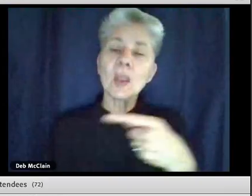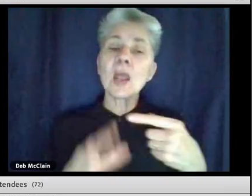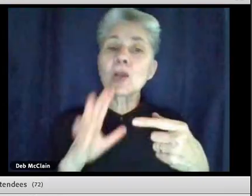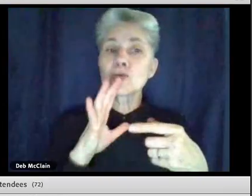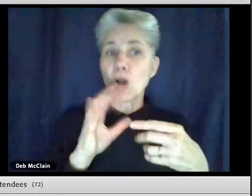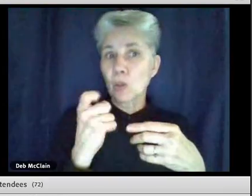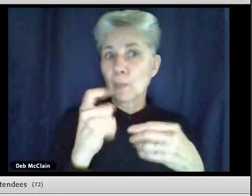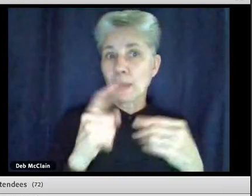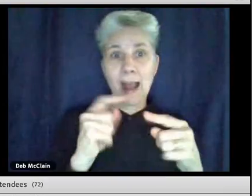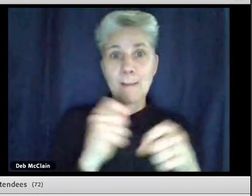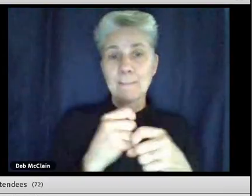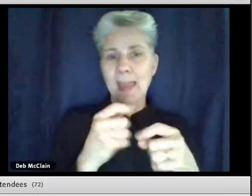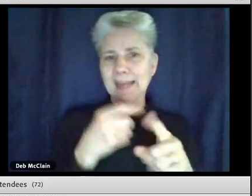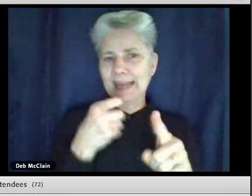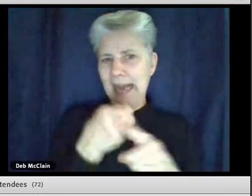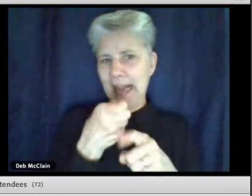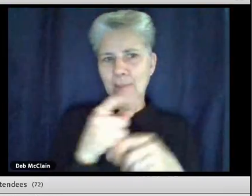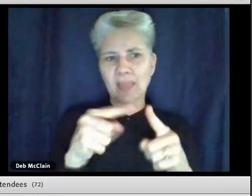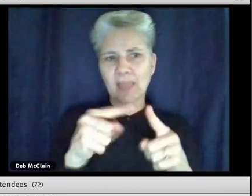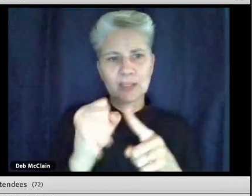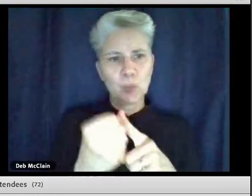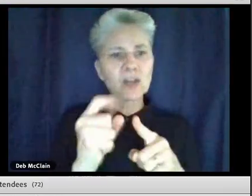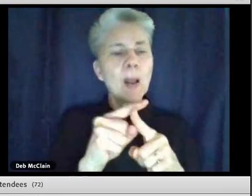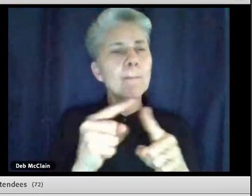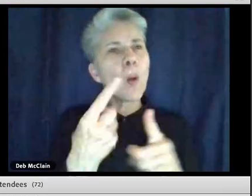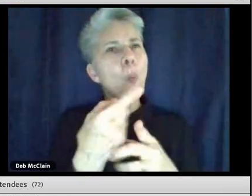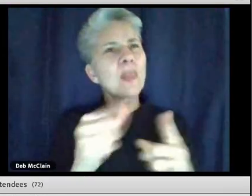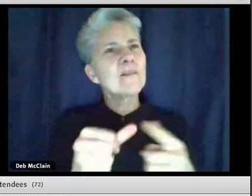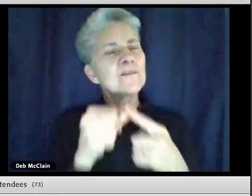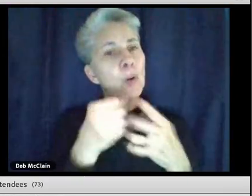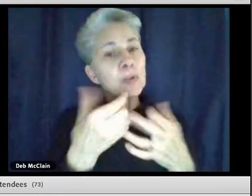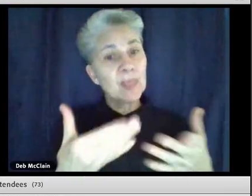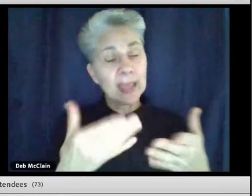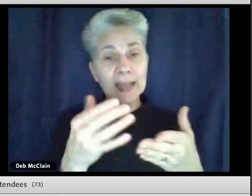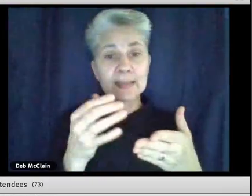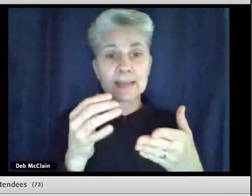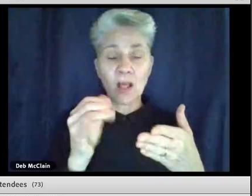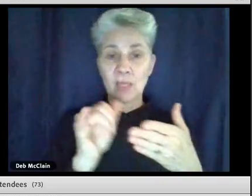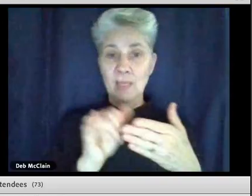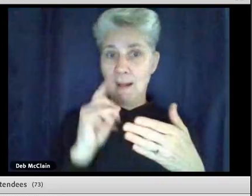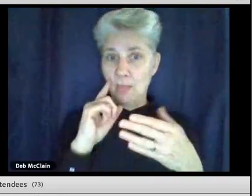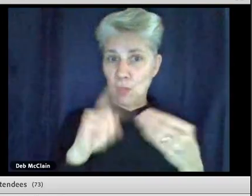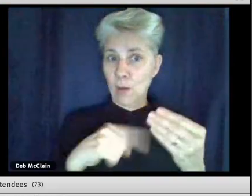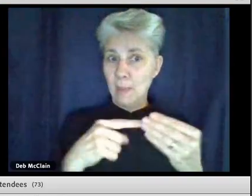Thank you for sharing. So I'm going to talk a little bit, not making light of the situation,